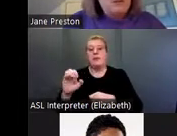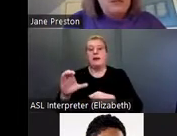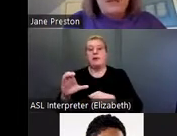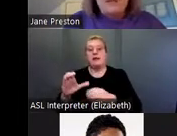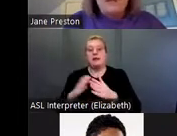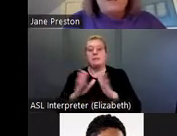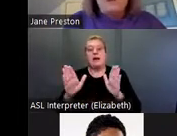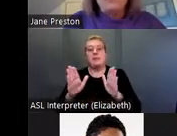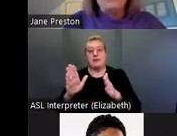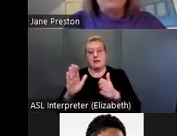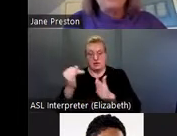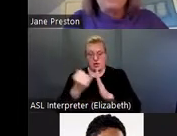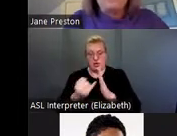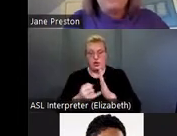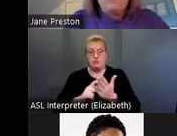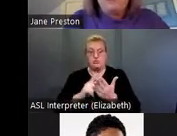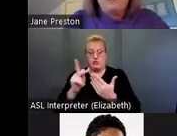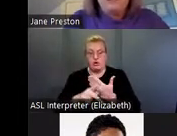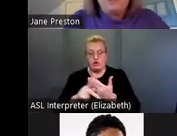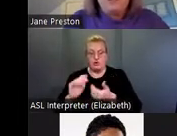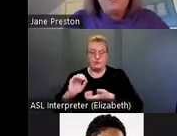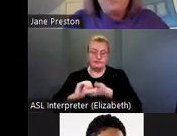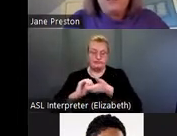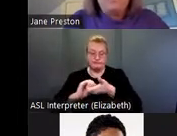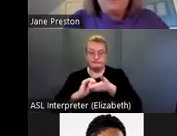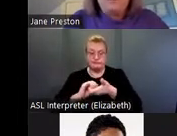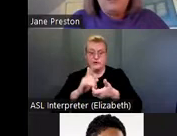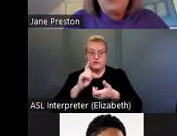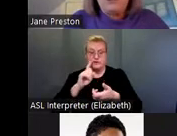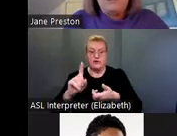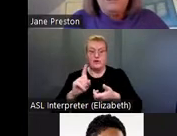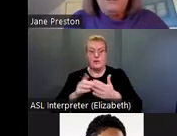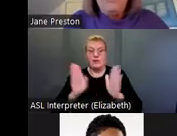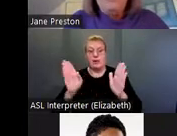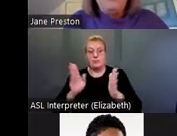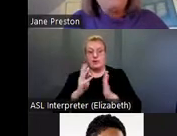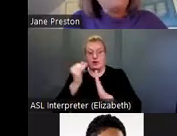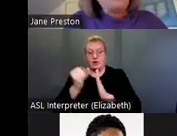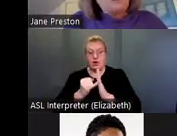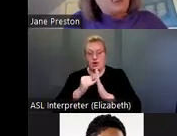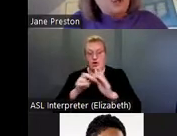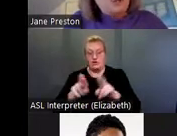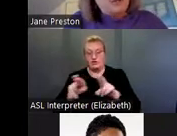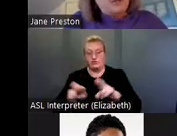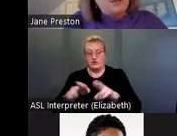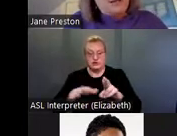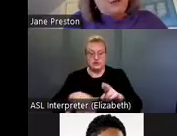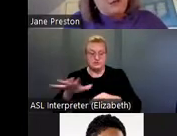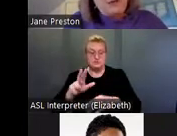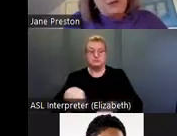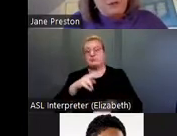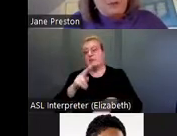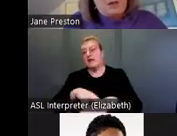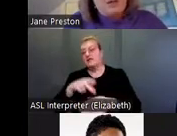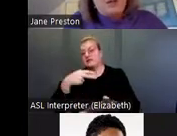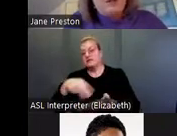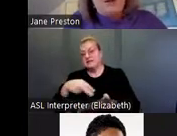pretty extensive partnerships in public art throughout the region. National Dance Project and National Theater Project,